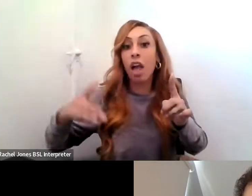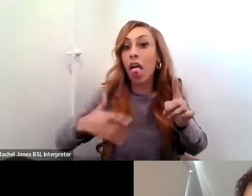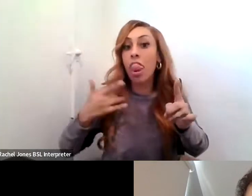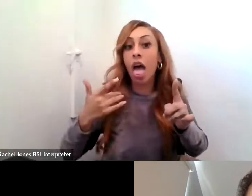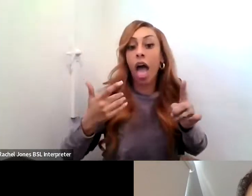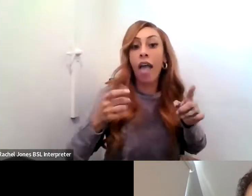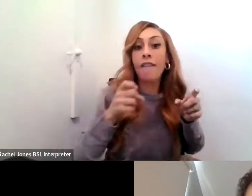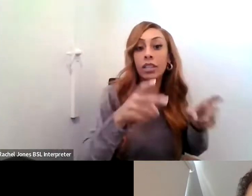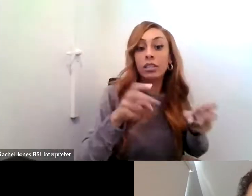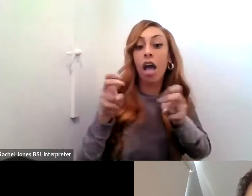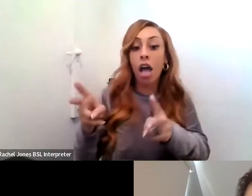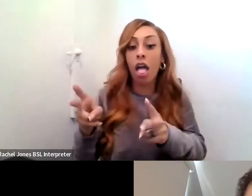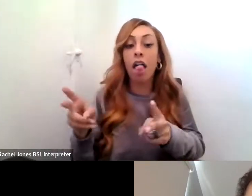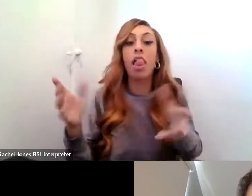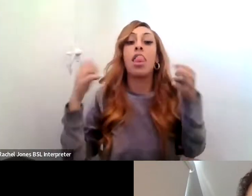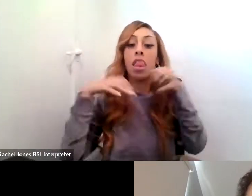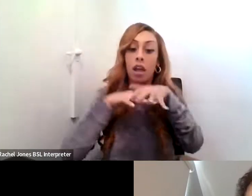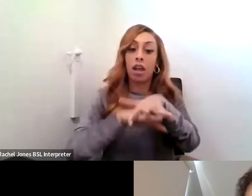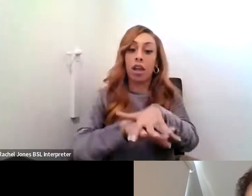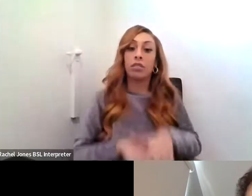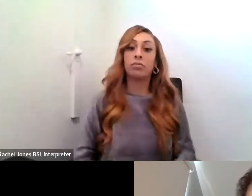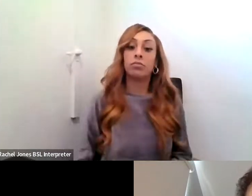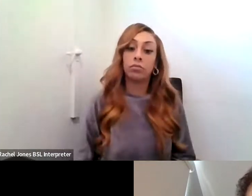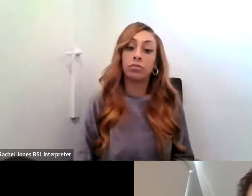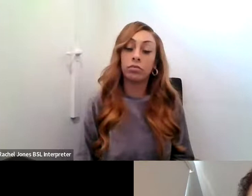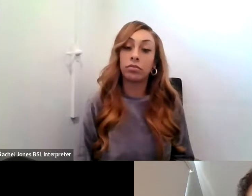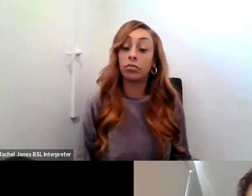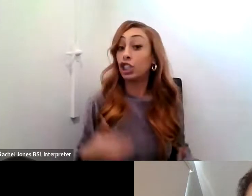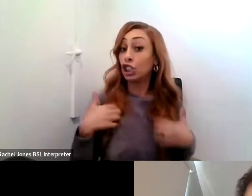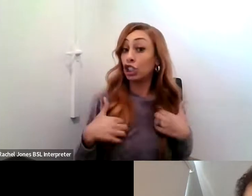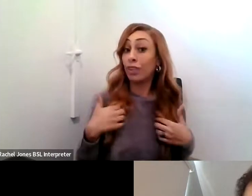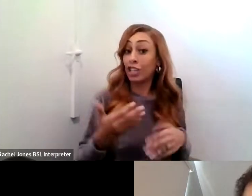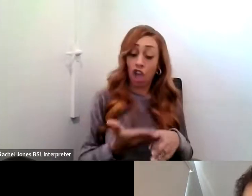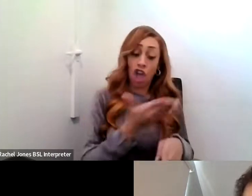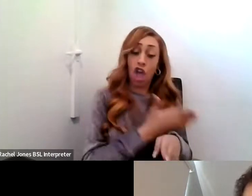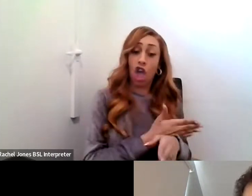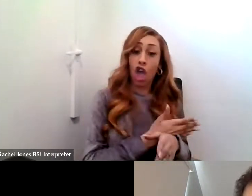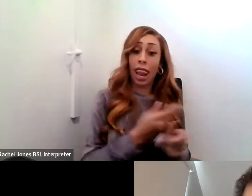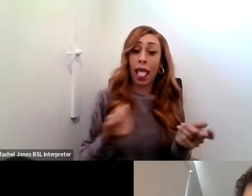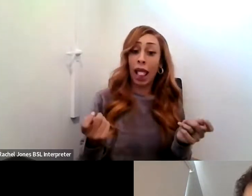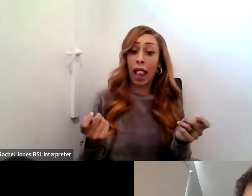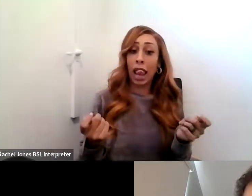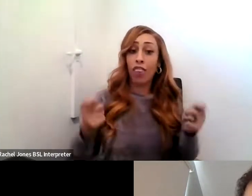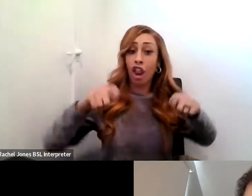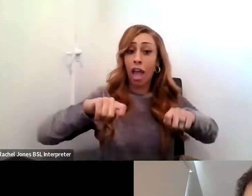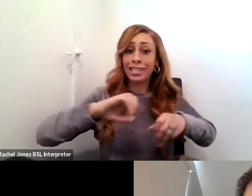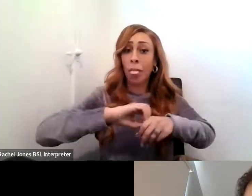in their shared understanding. It was interesting early in the pandemic to hear from the organisations we work with